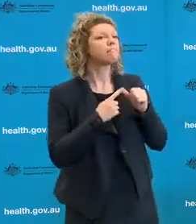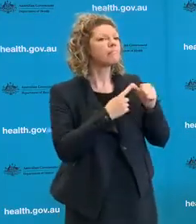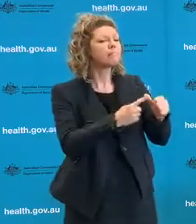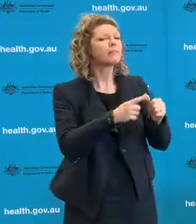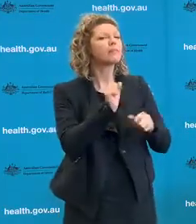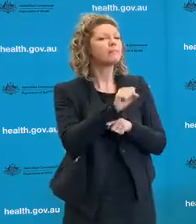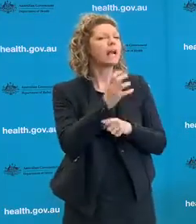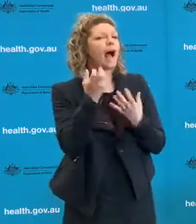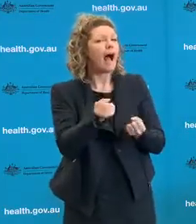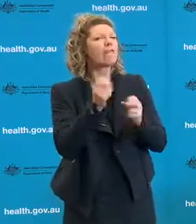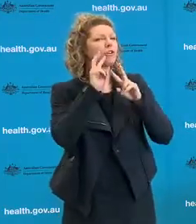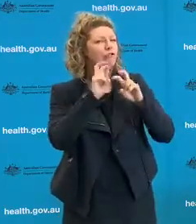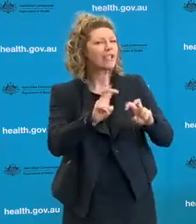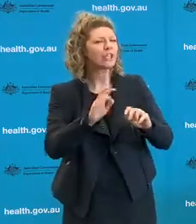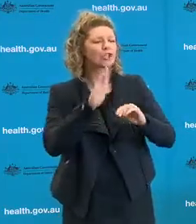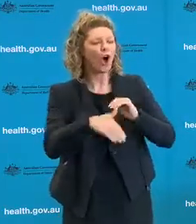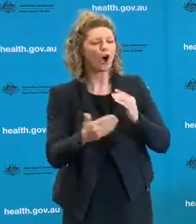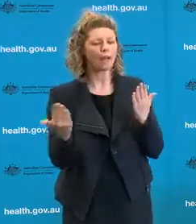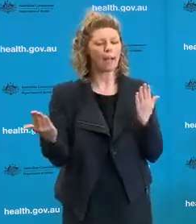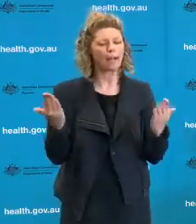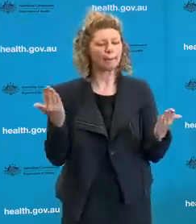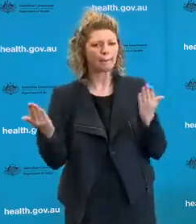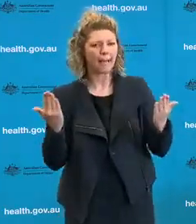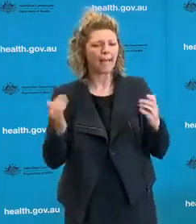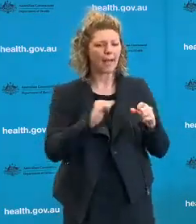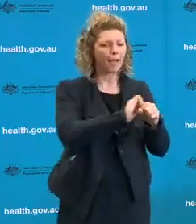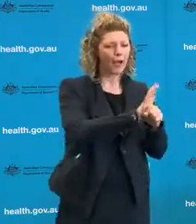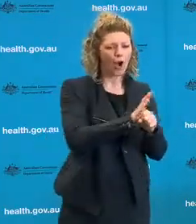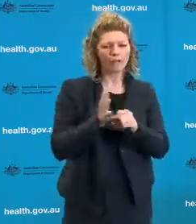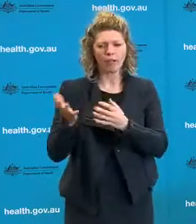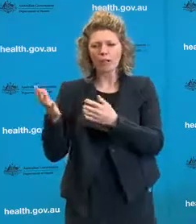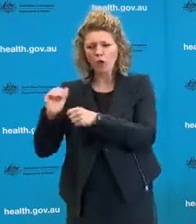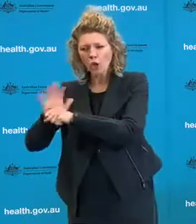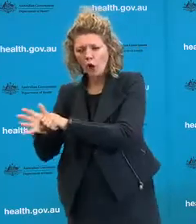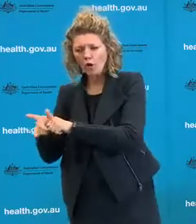with people that haven't. Most of those studies would look